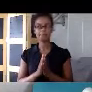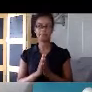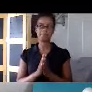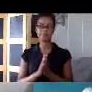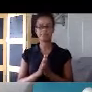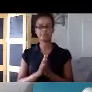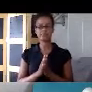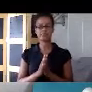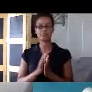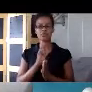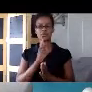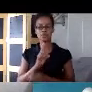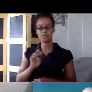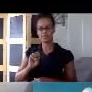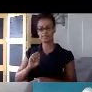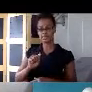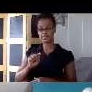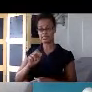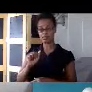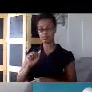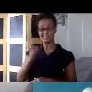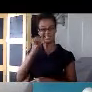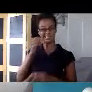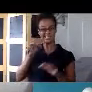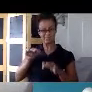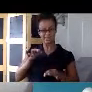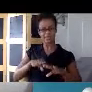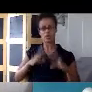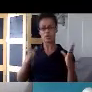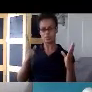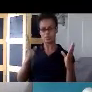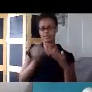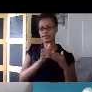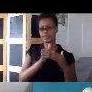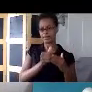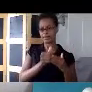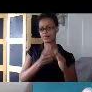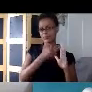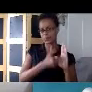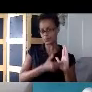what Sara had said around the guide point, it can be a very traumatic sometimes, and